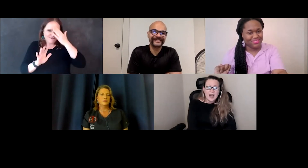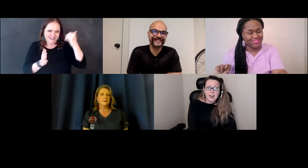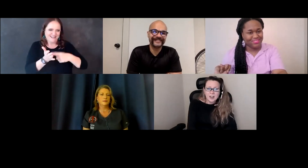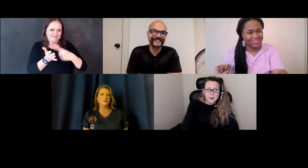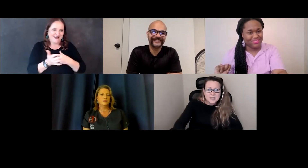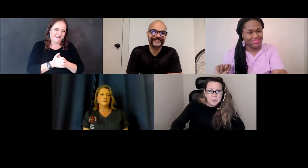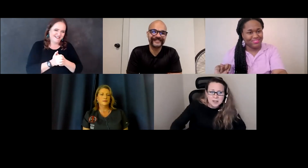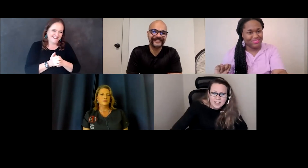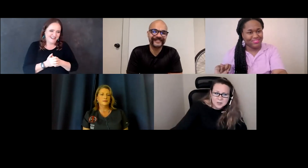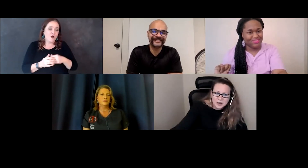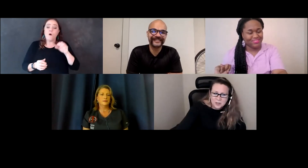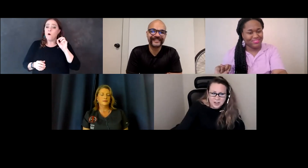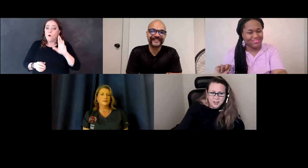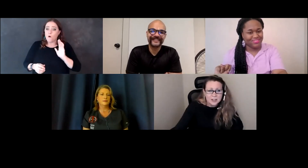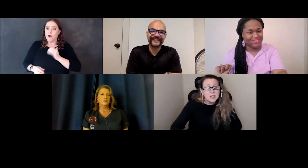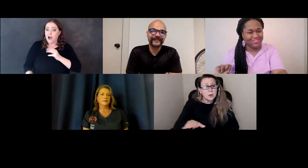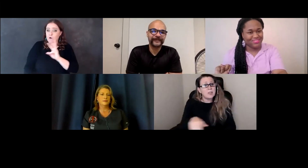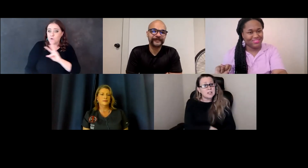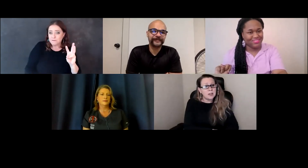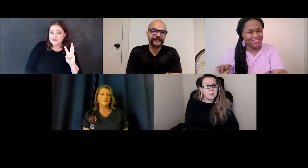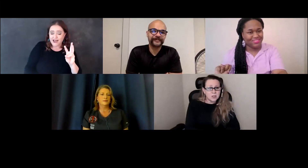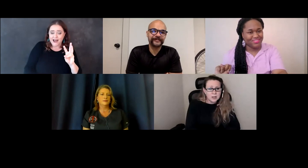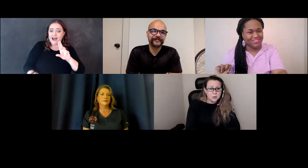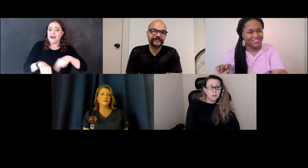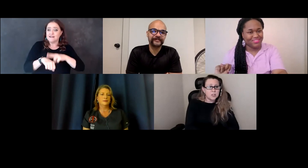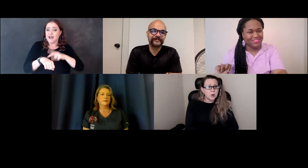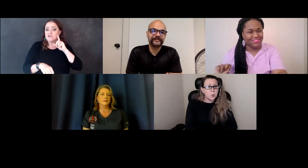I forget until I type it.